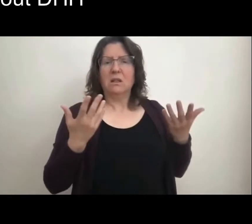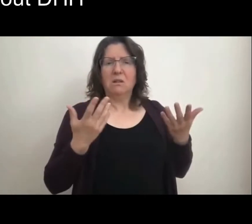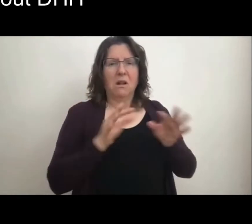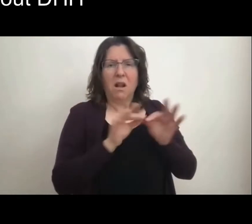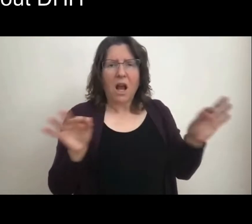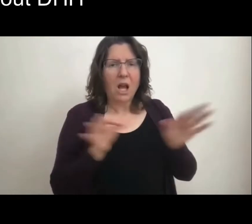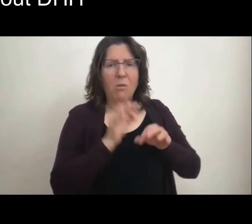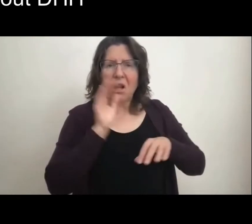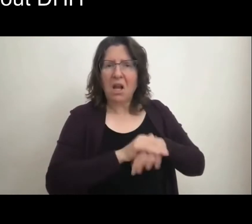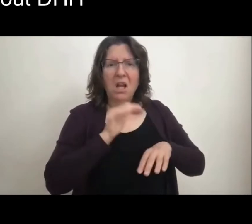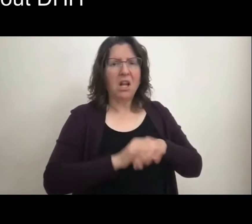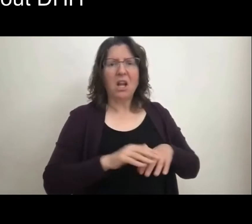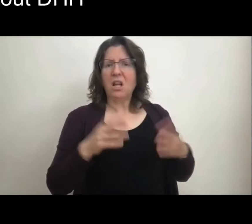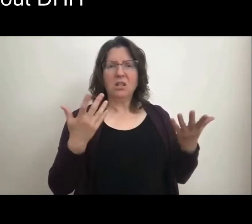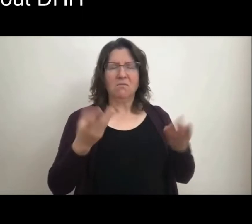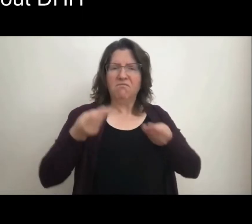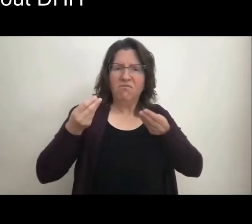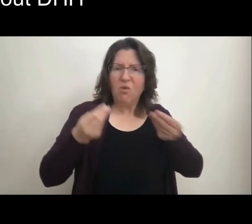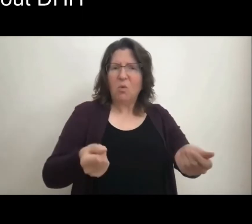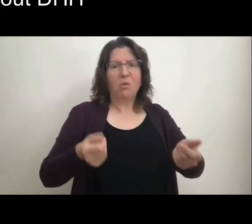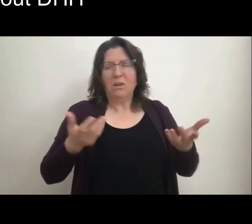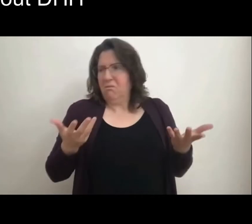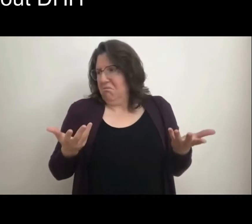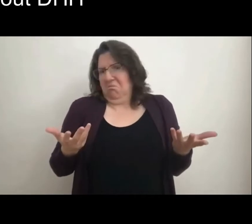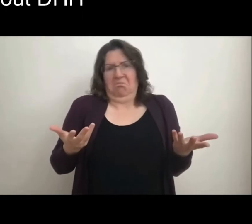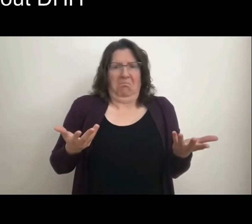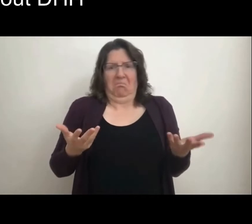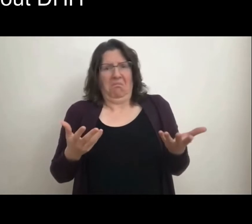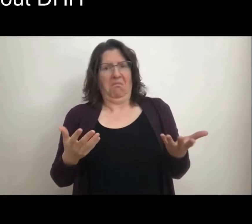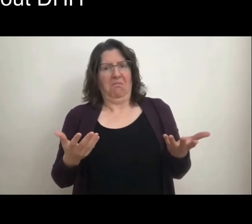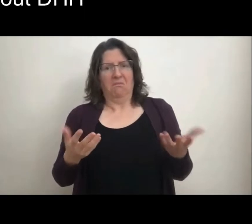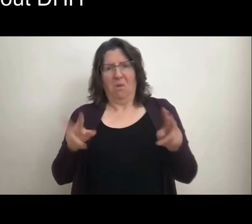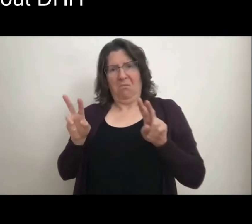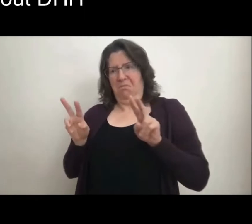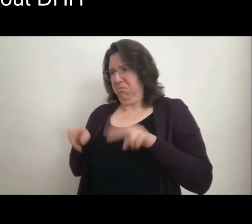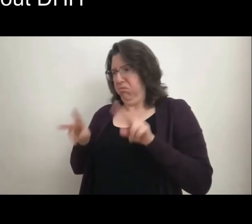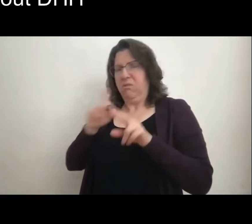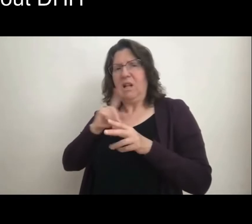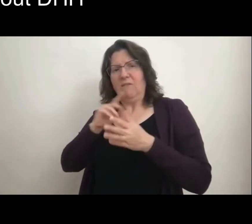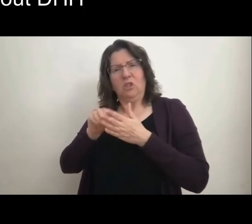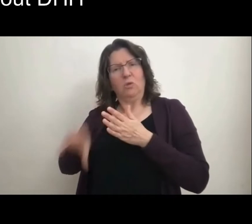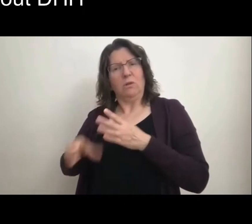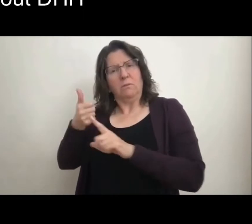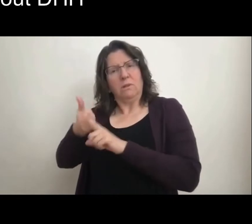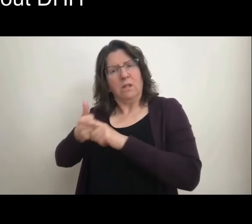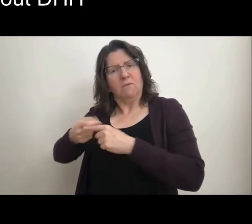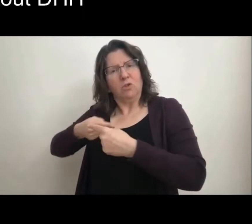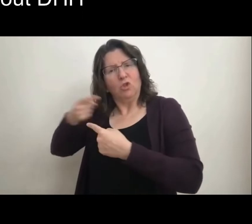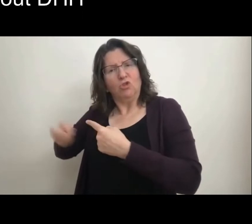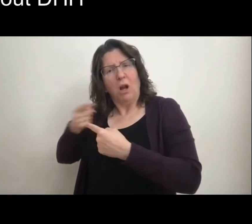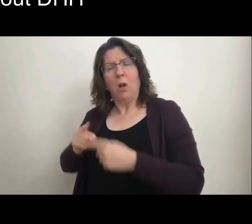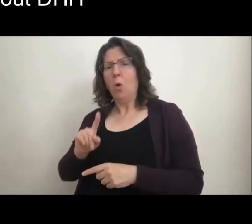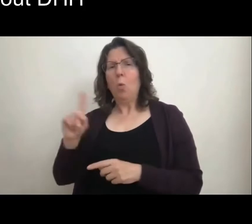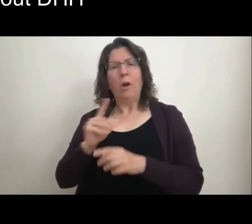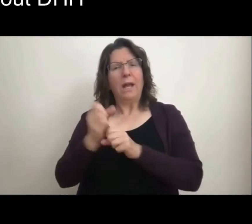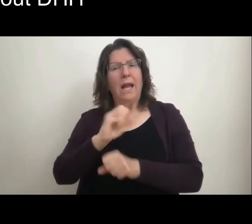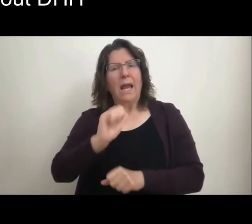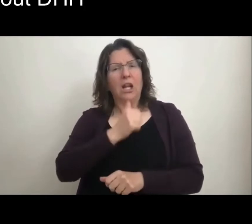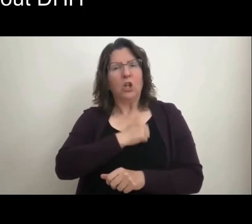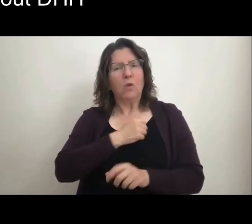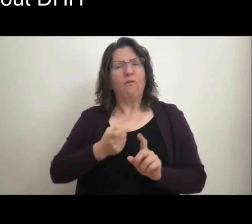I had graduated from university. My English is flawless . . . why do the students struggle so?